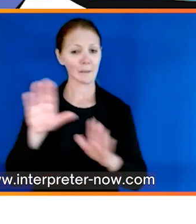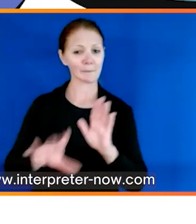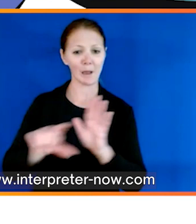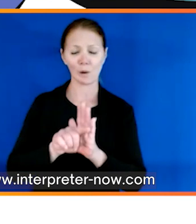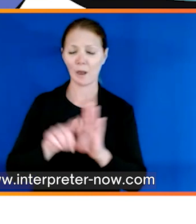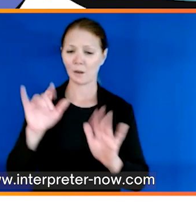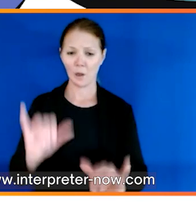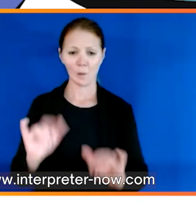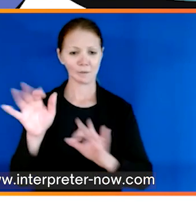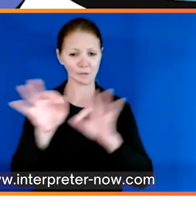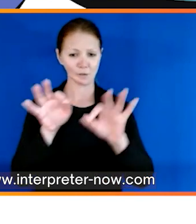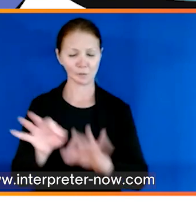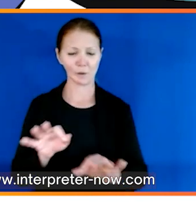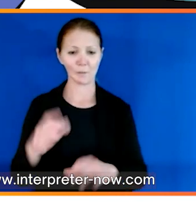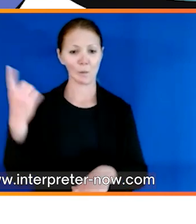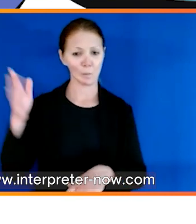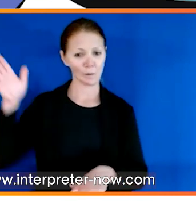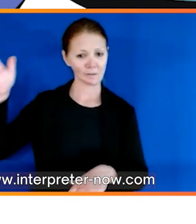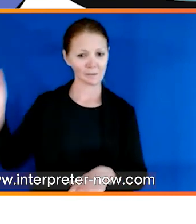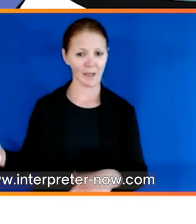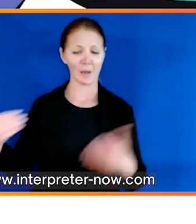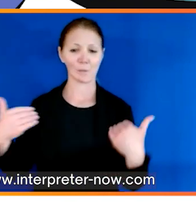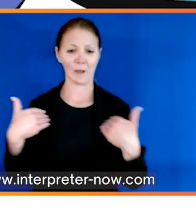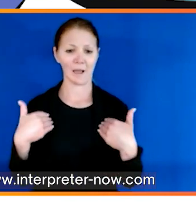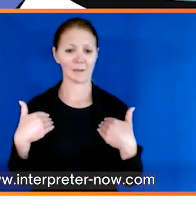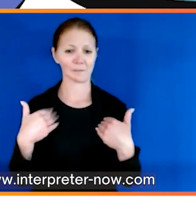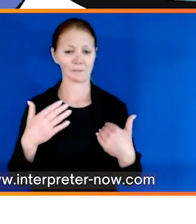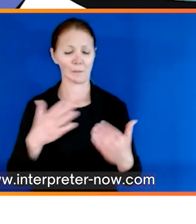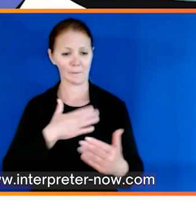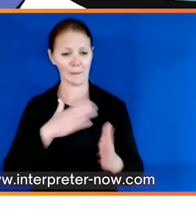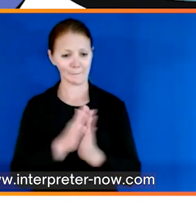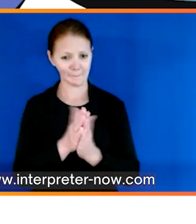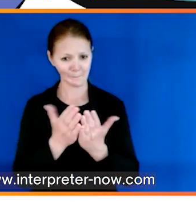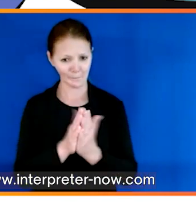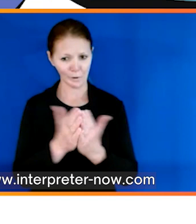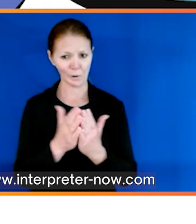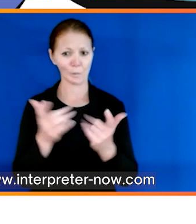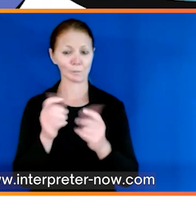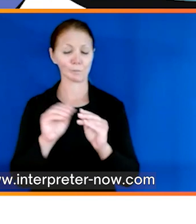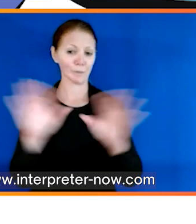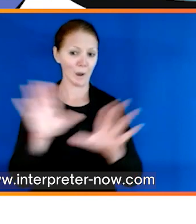The same background I always describe is, on one side, we have my book with a bright